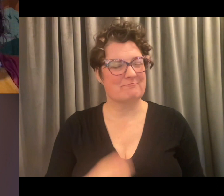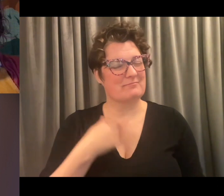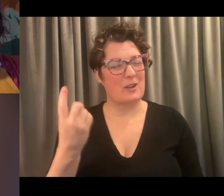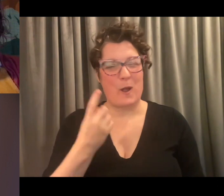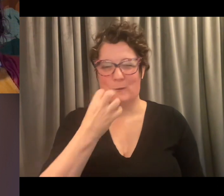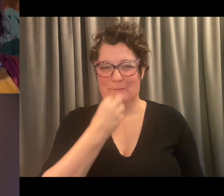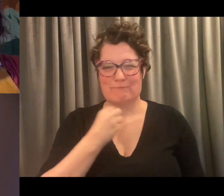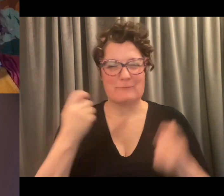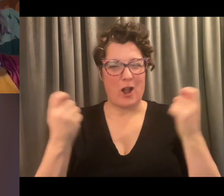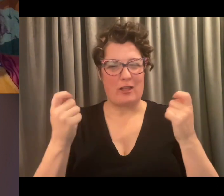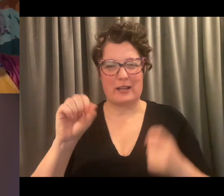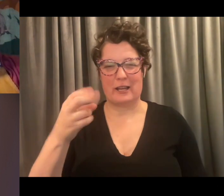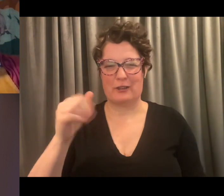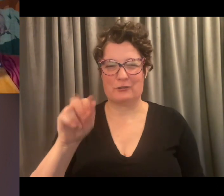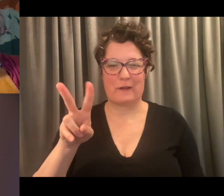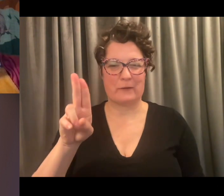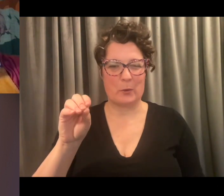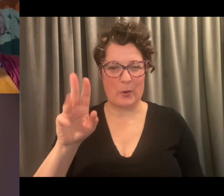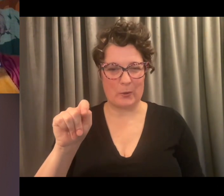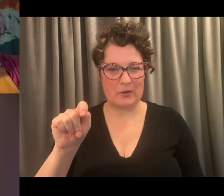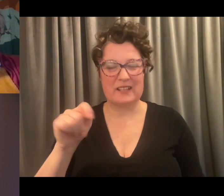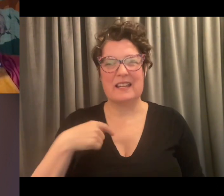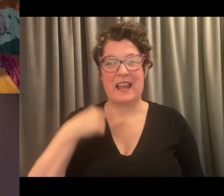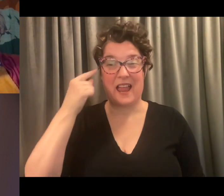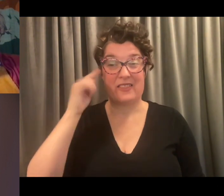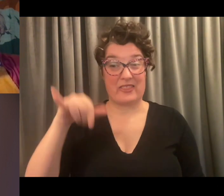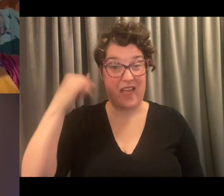And, I just think the idea of like, Let's eat a bunch of desserts and